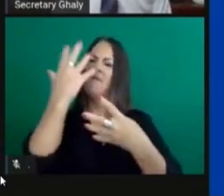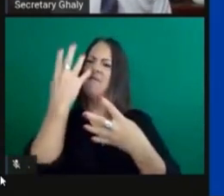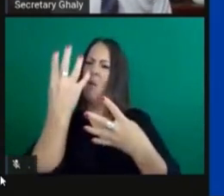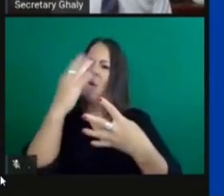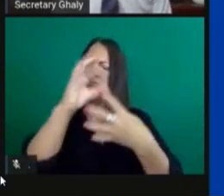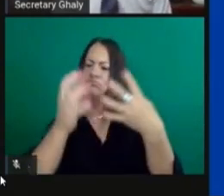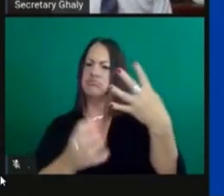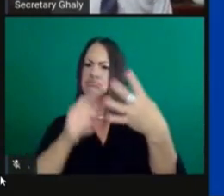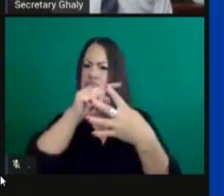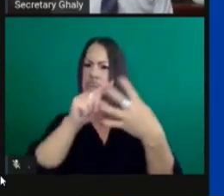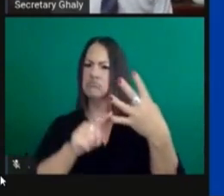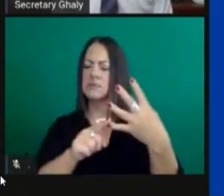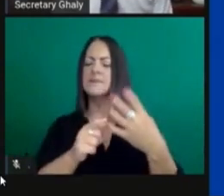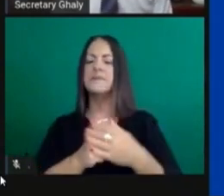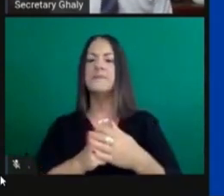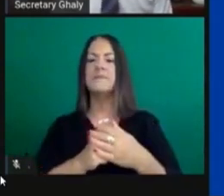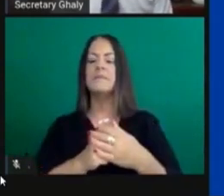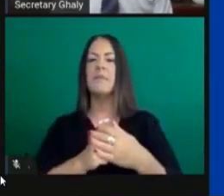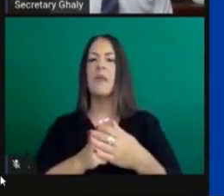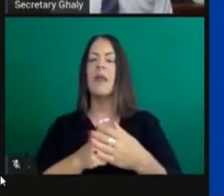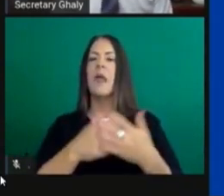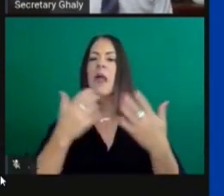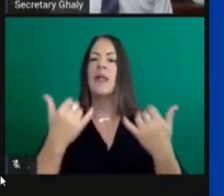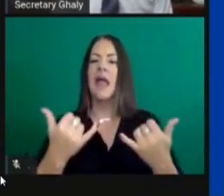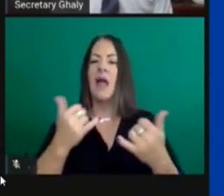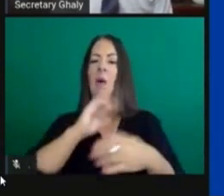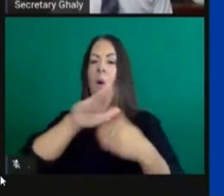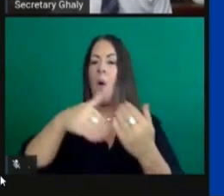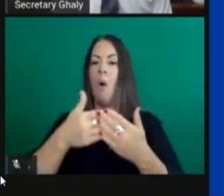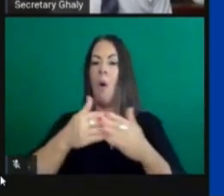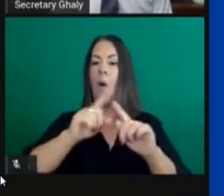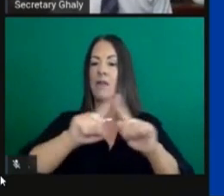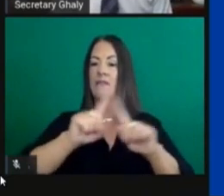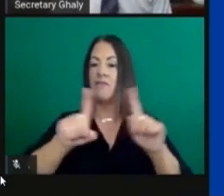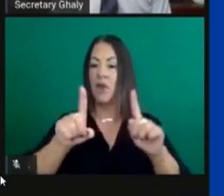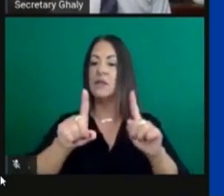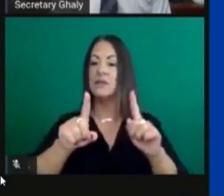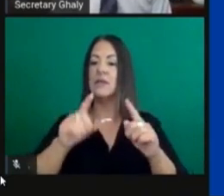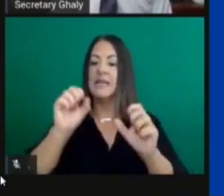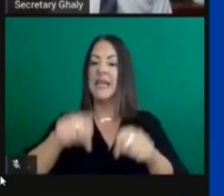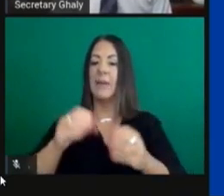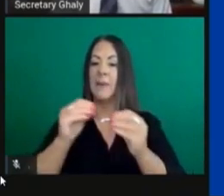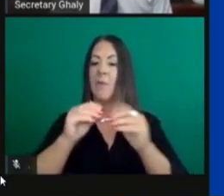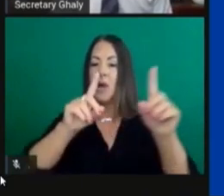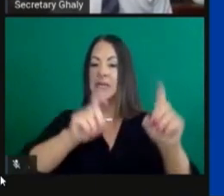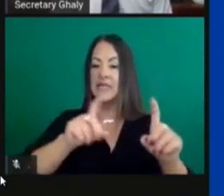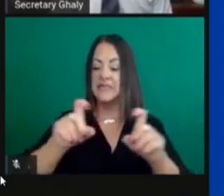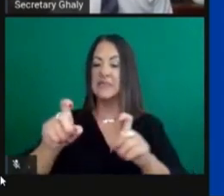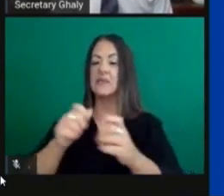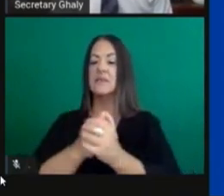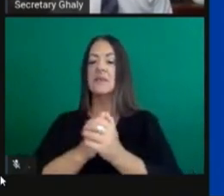ISOLATED FOR A PERIOD OF TIME DO SO EARLY ON. SO THIS ON FOCUSED ON CHANGING OUR PRIORITIZATION.